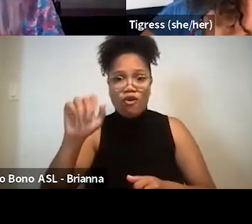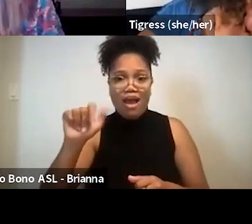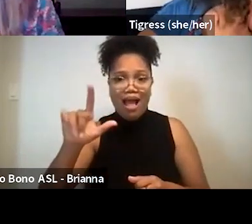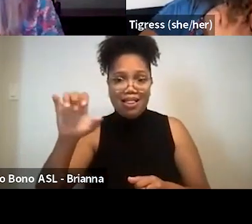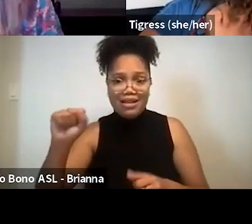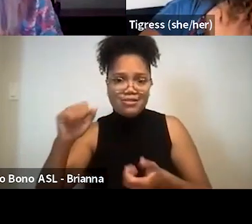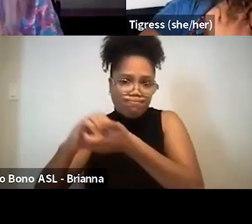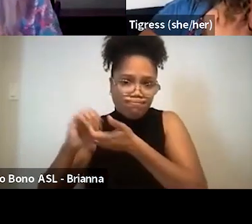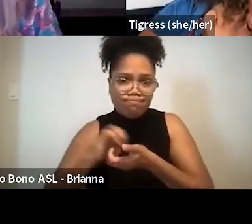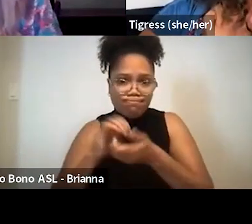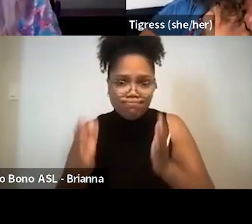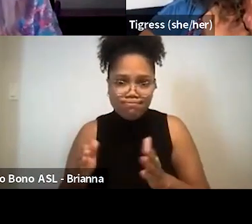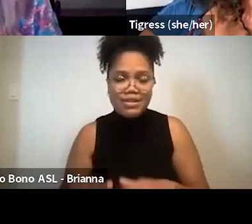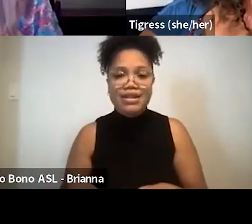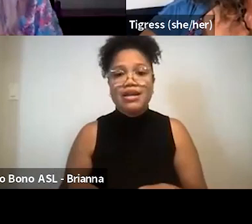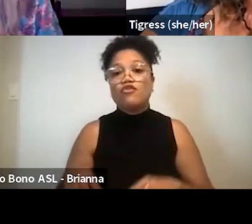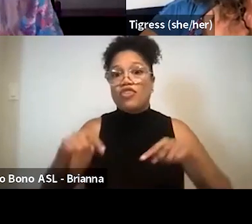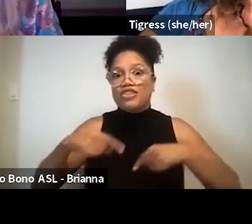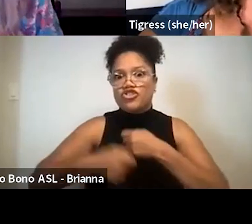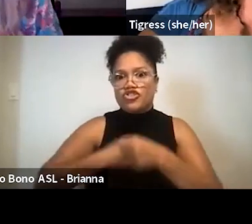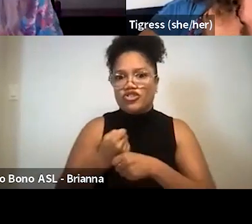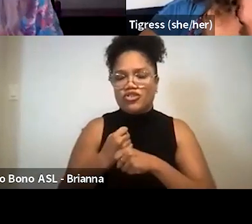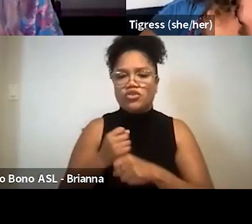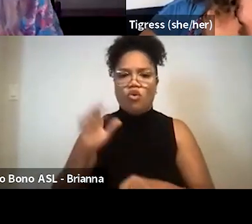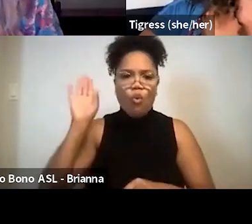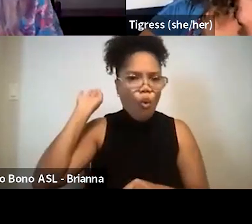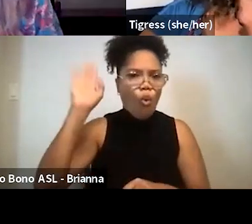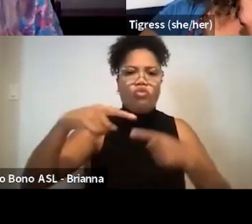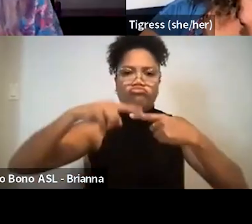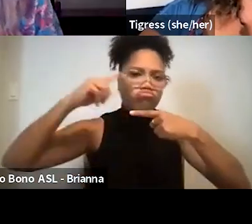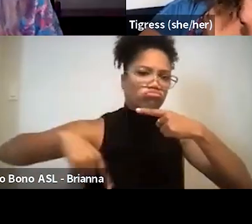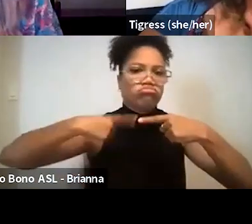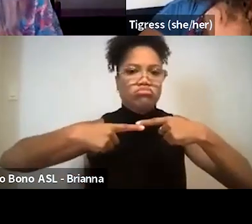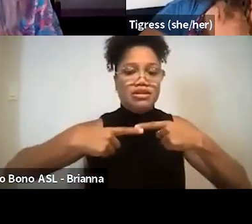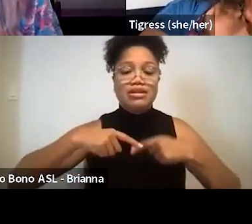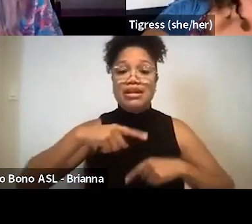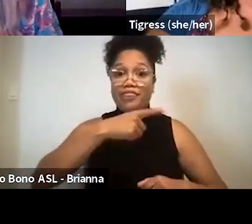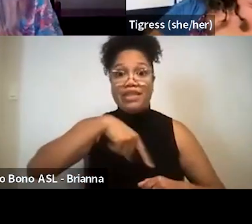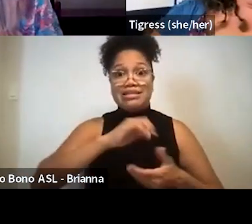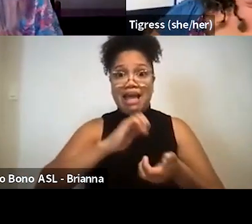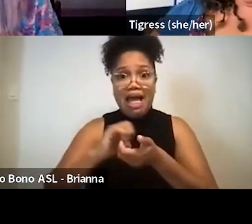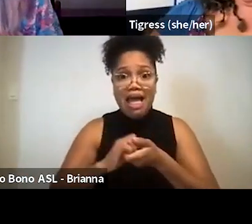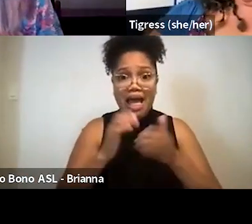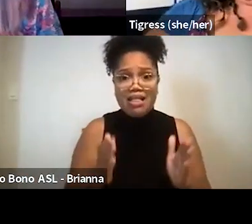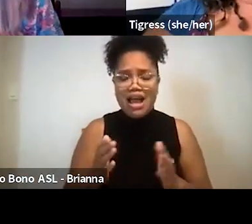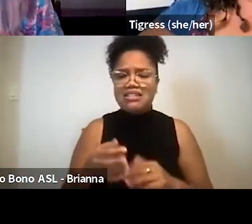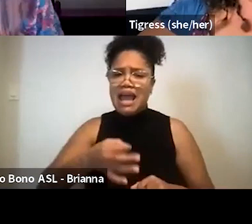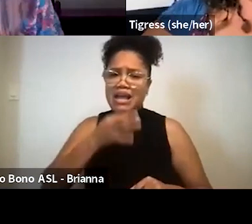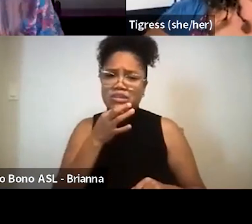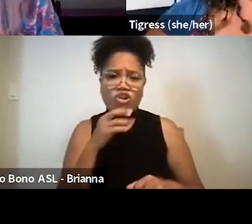for Science Freedom this year through throughout the whole year. So these allies include experts, advocates, influencers, content creators